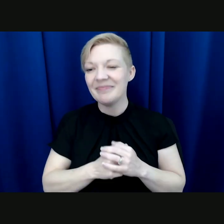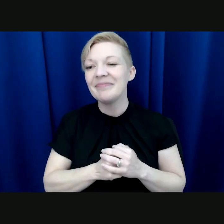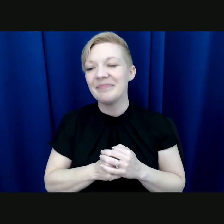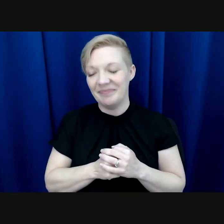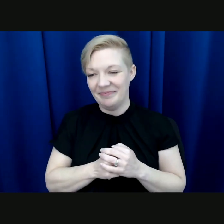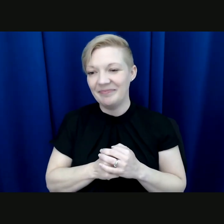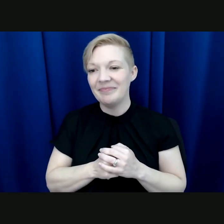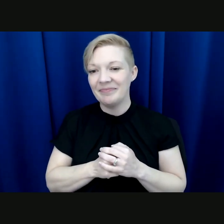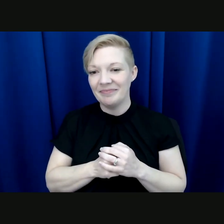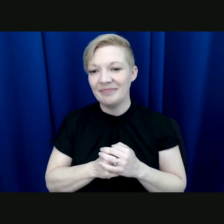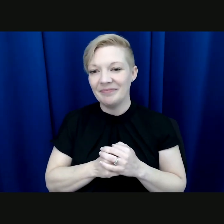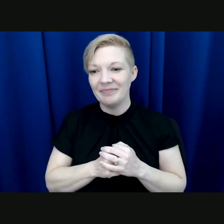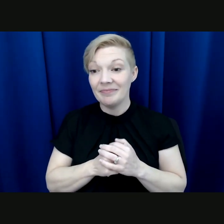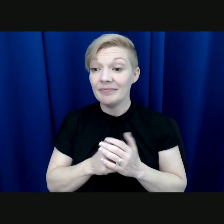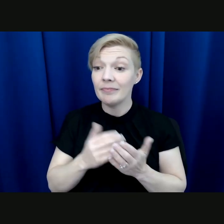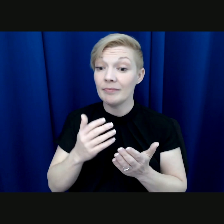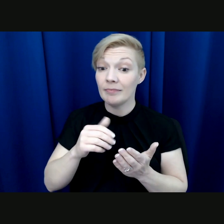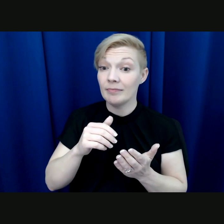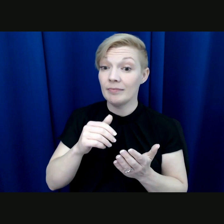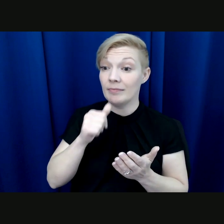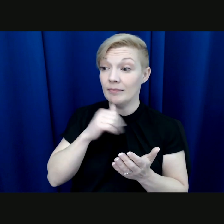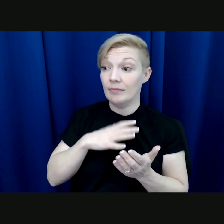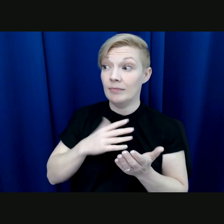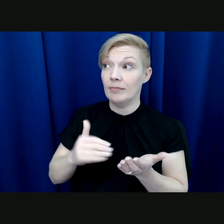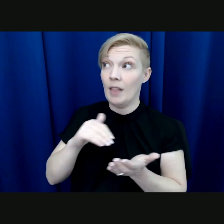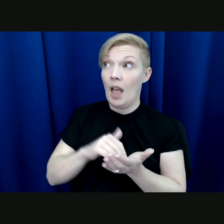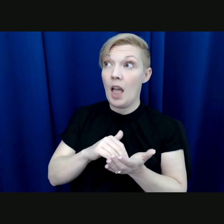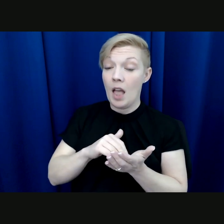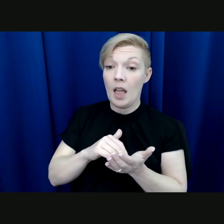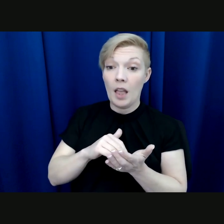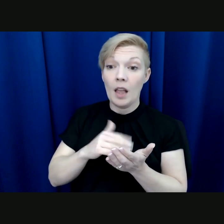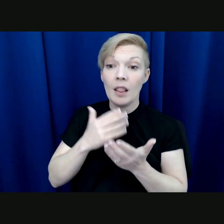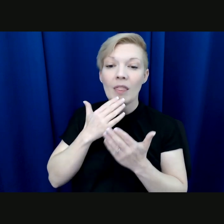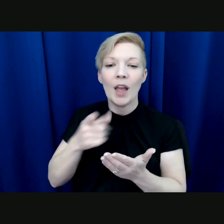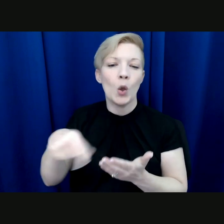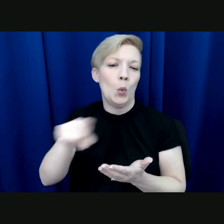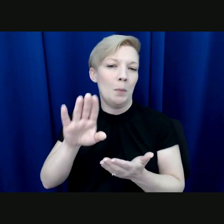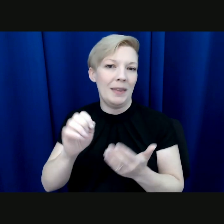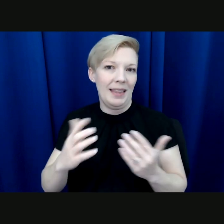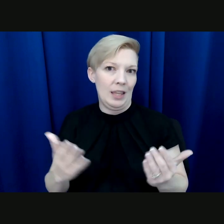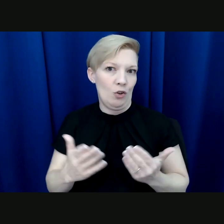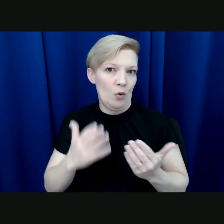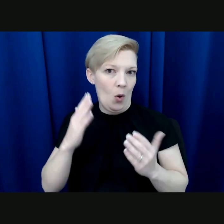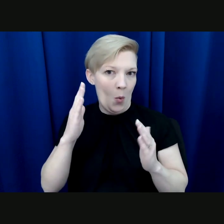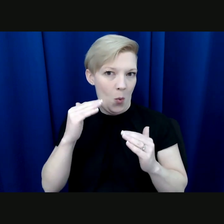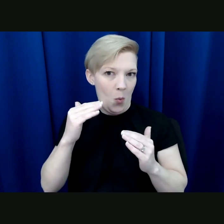Dr. Hawkins: Again. Thank you all for being here. I hope that you've heard something that makes you smarter at the water cooler